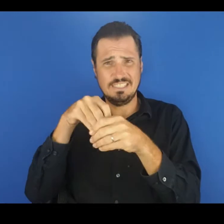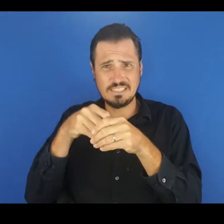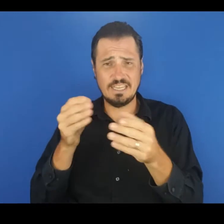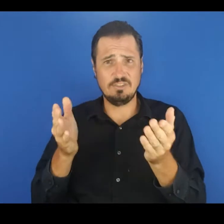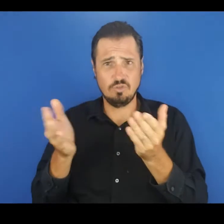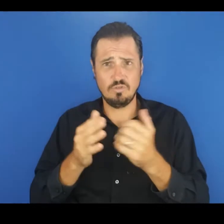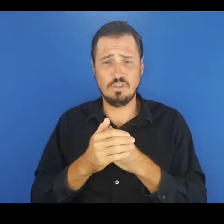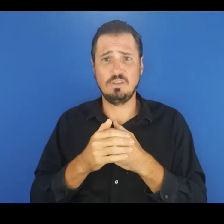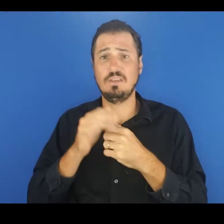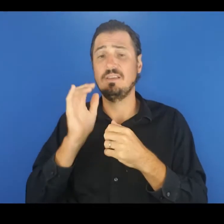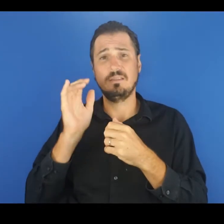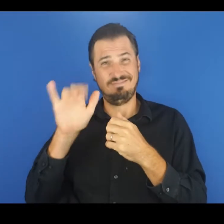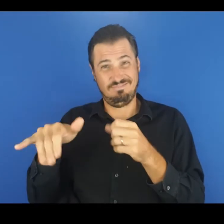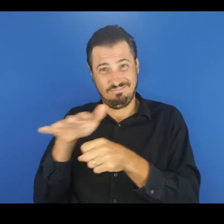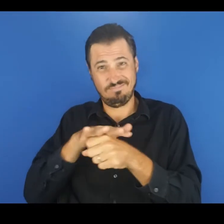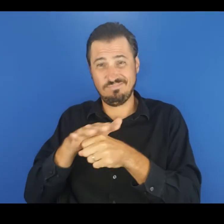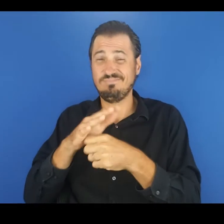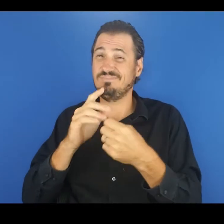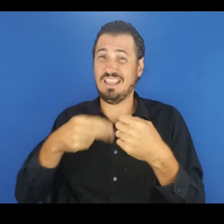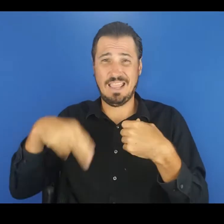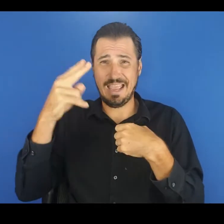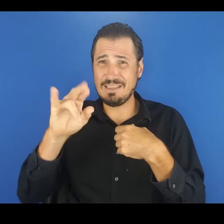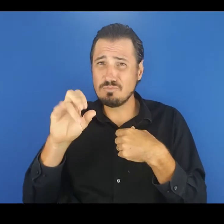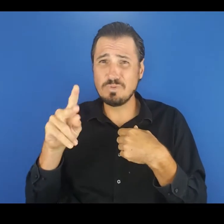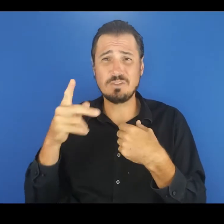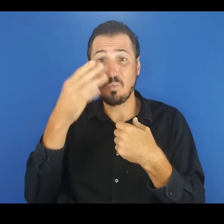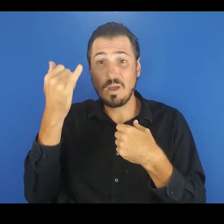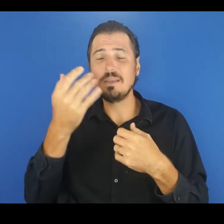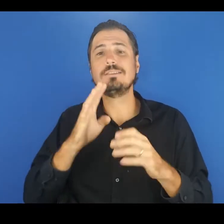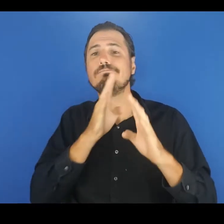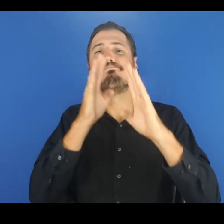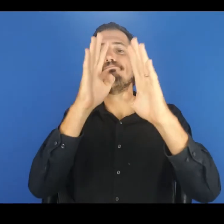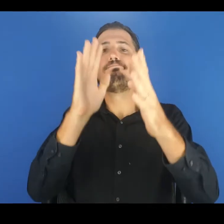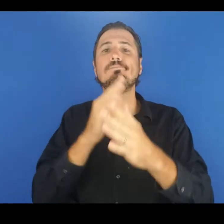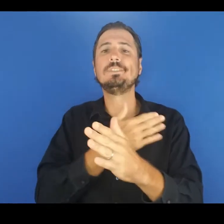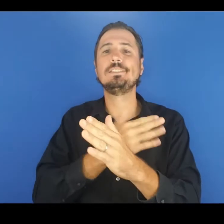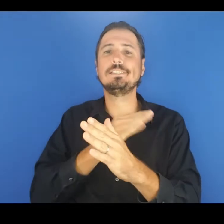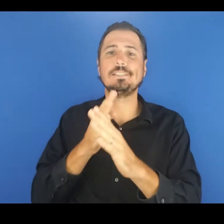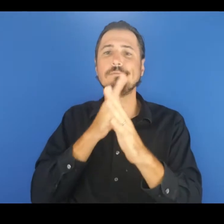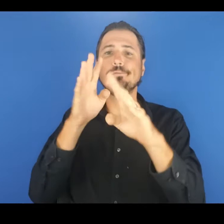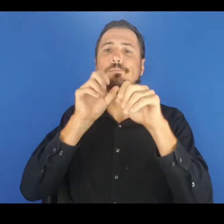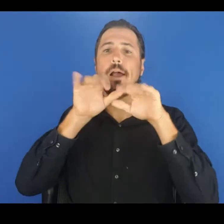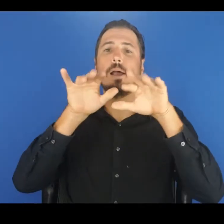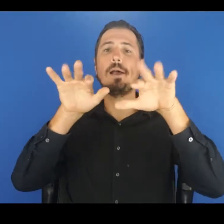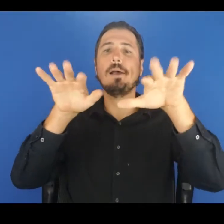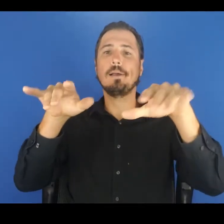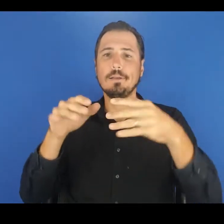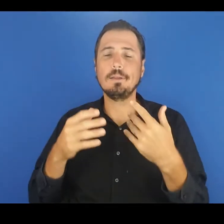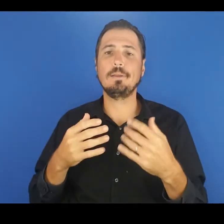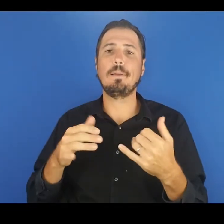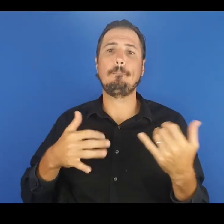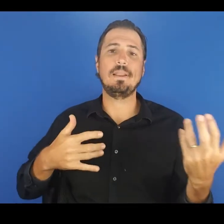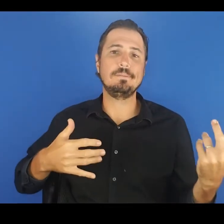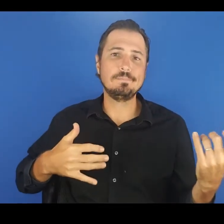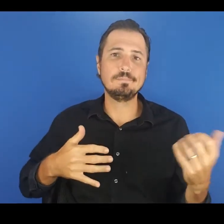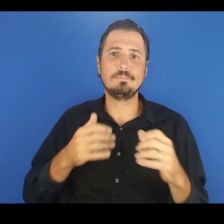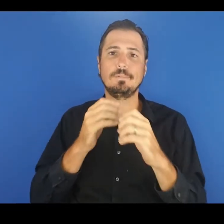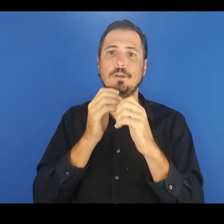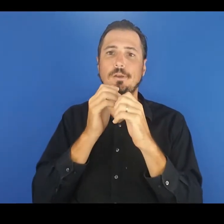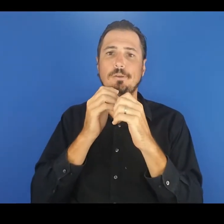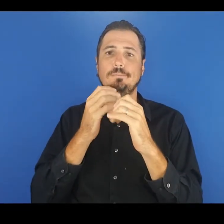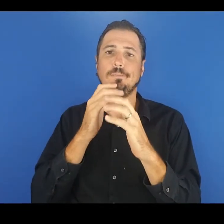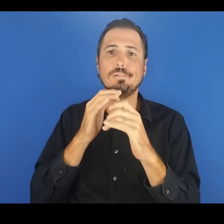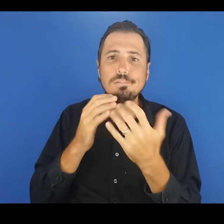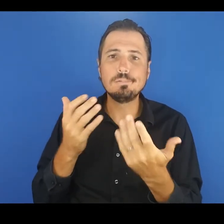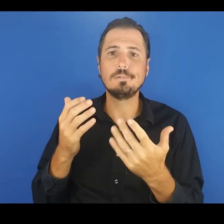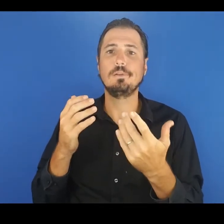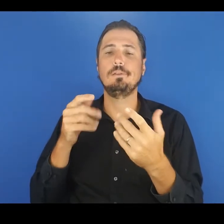These settings are particularly high risk for disease transmission due to singing, the playing of instruments, and close proximity to people outside of your immediate household.